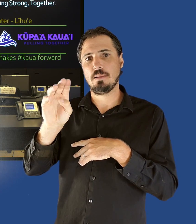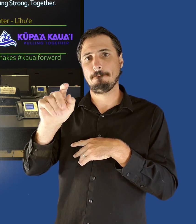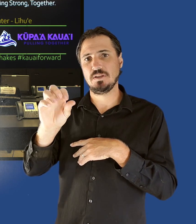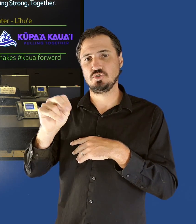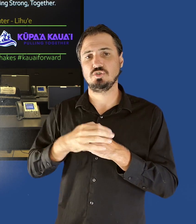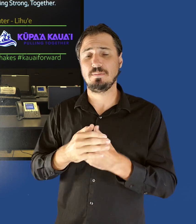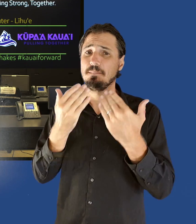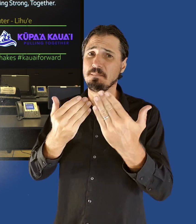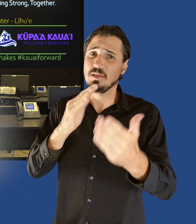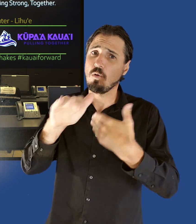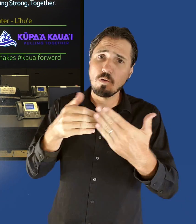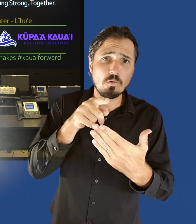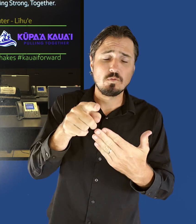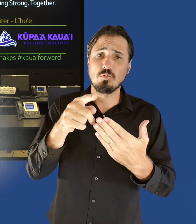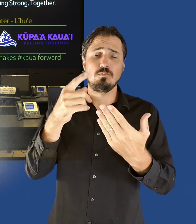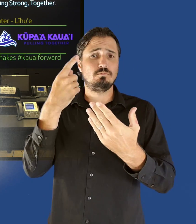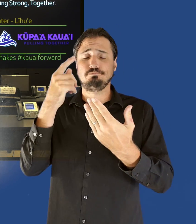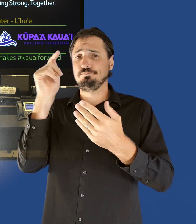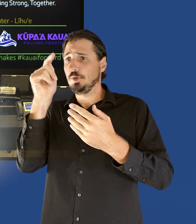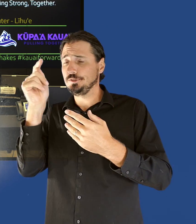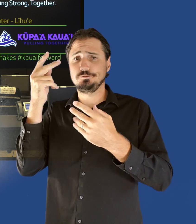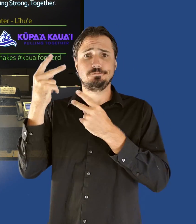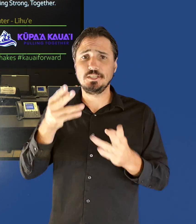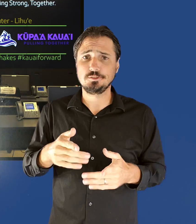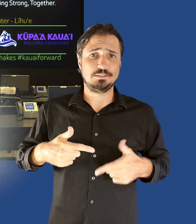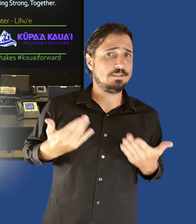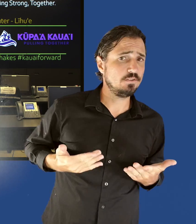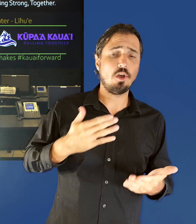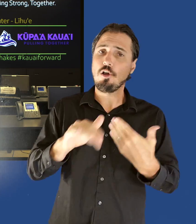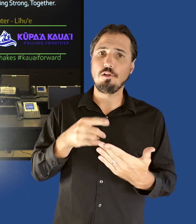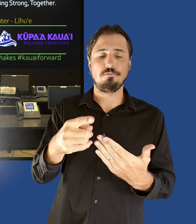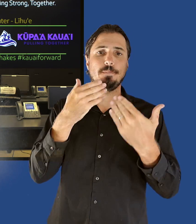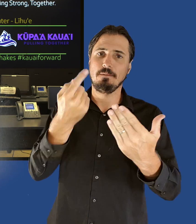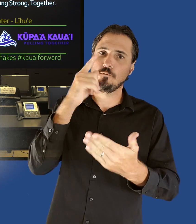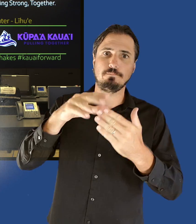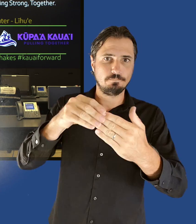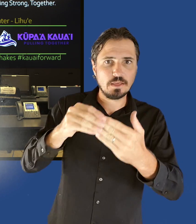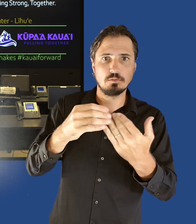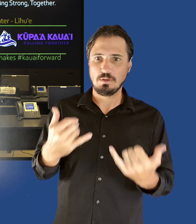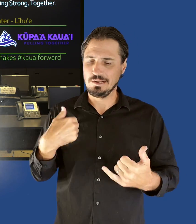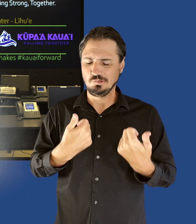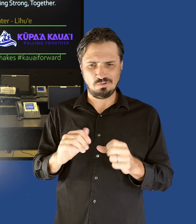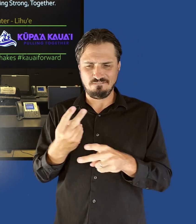We thank all of our residents and visitors for your patience and flexibility as our state continues to navigate this pandemic,